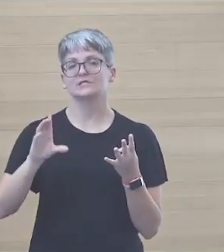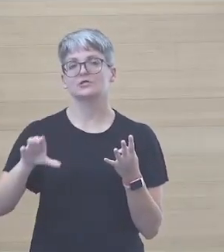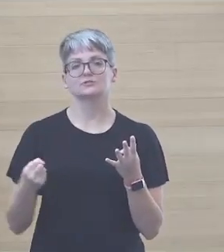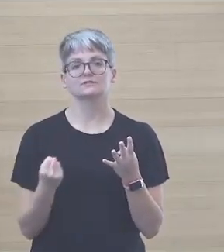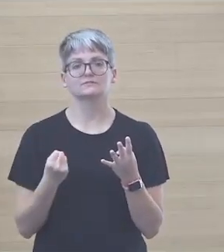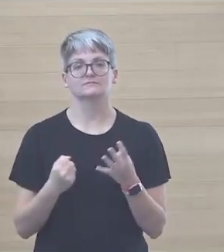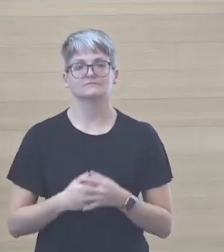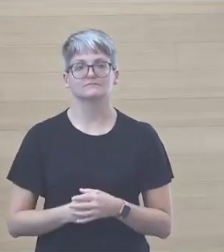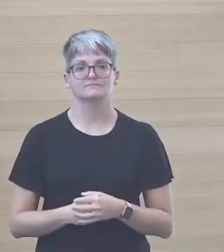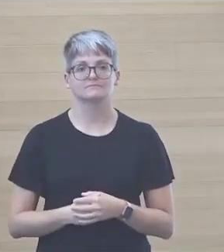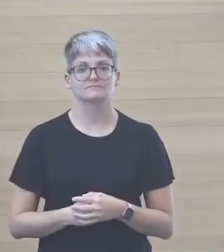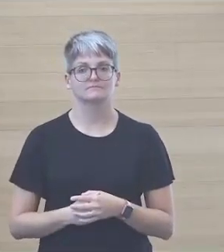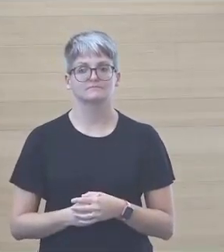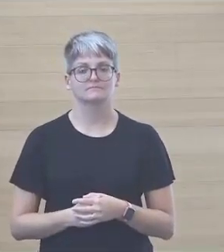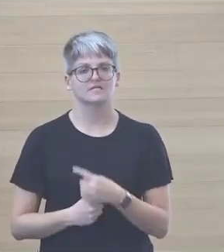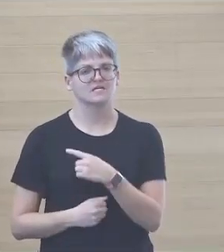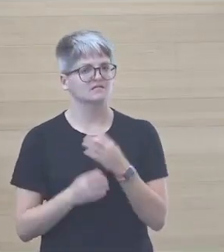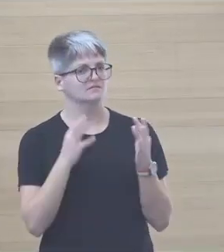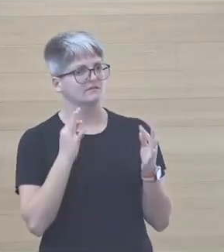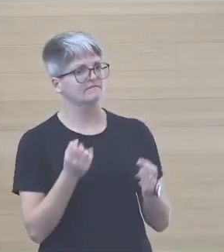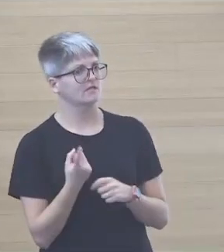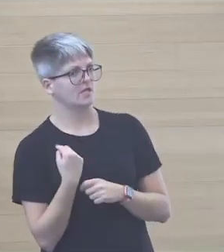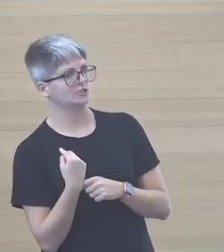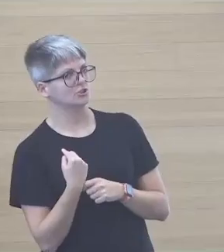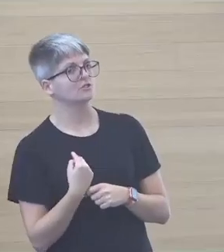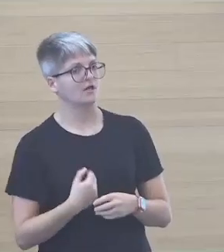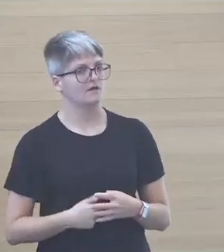Definitely last year. Last year.